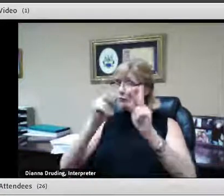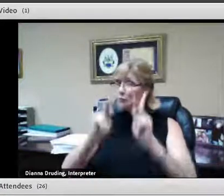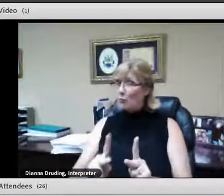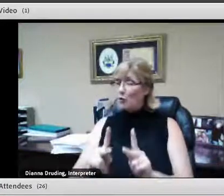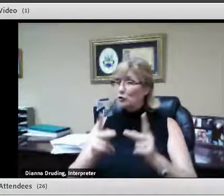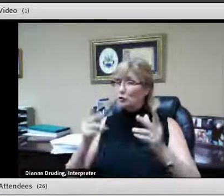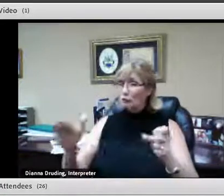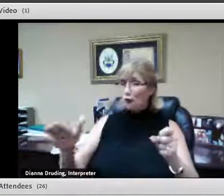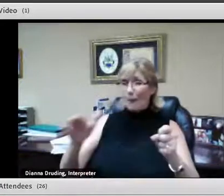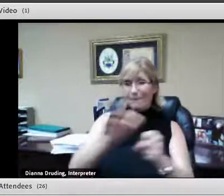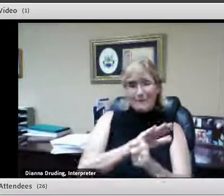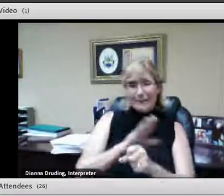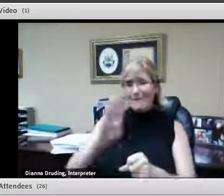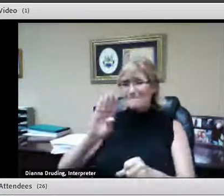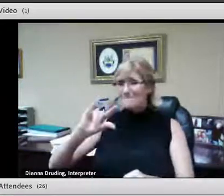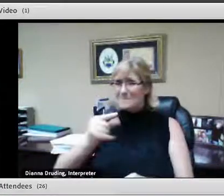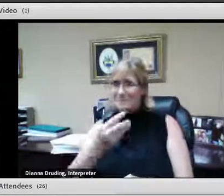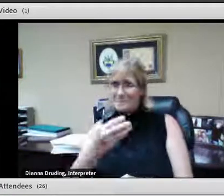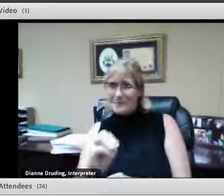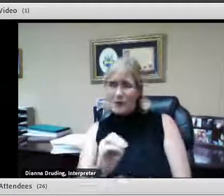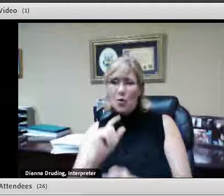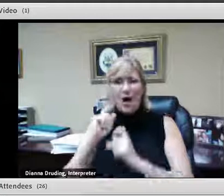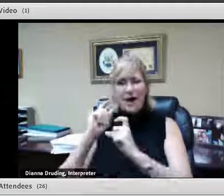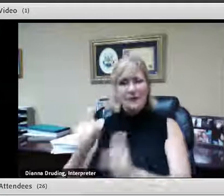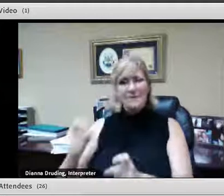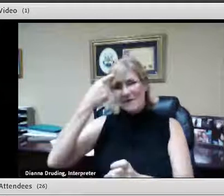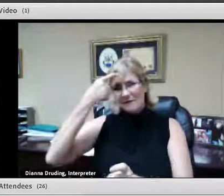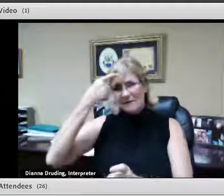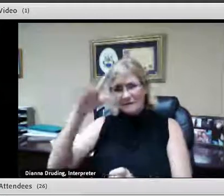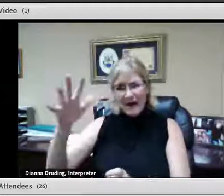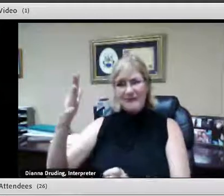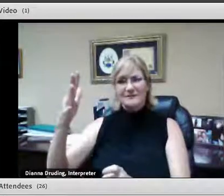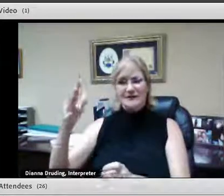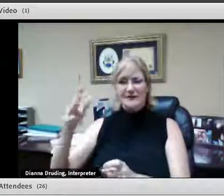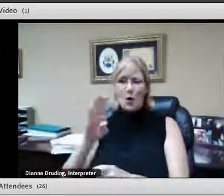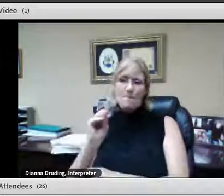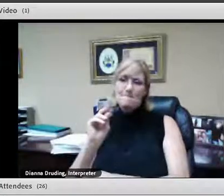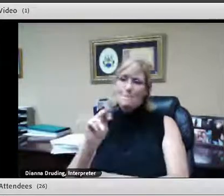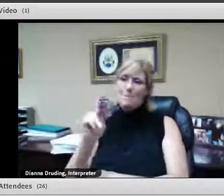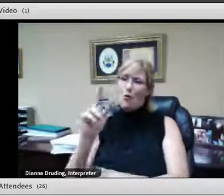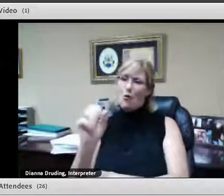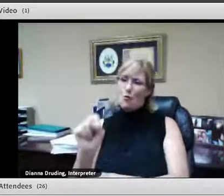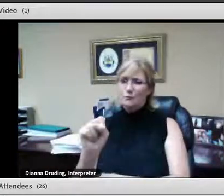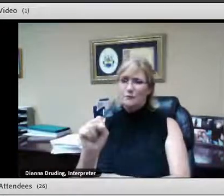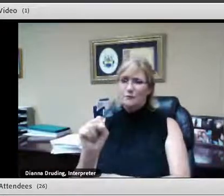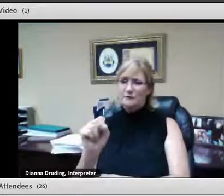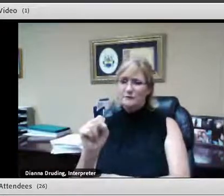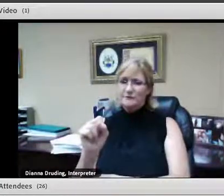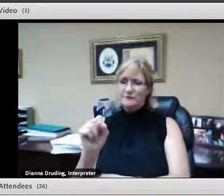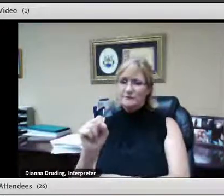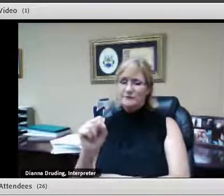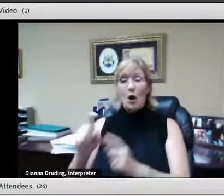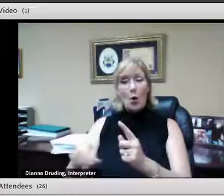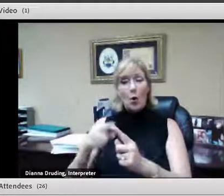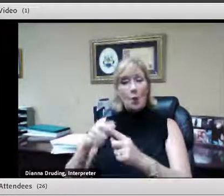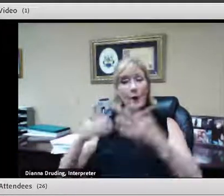I'll give them a five-STEAM-cent bonus, and then I'll keep giving them STEAM cents so they can fill up the whole board. Now when they just finish a project, they show me.